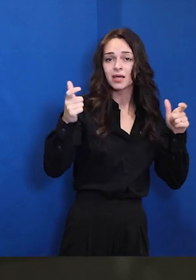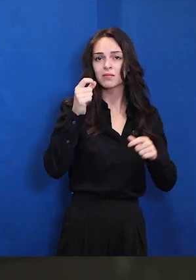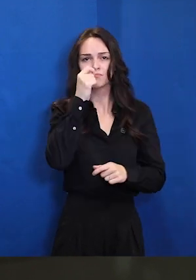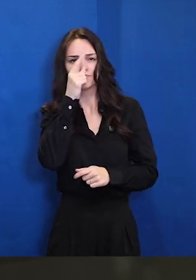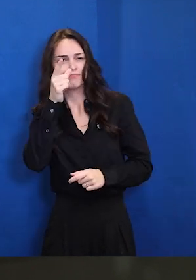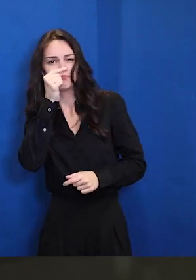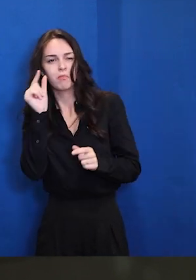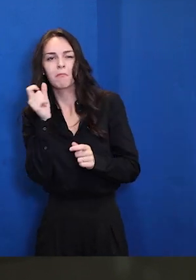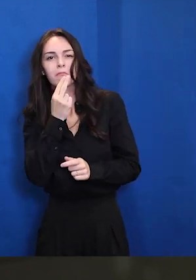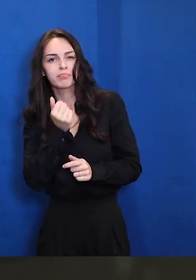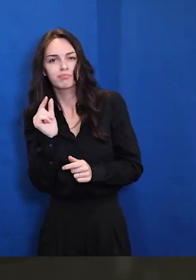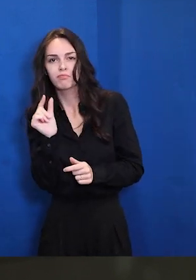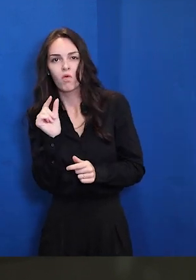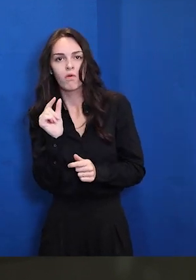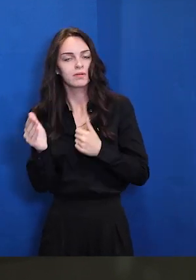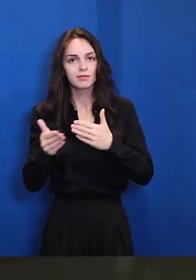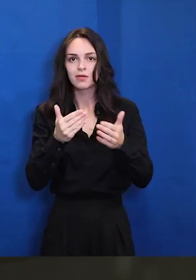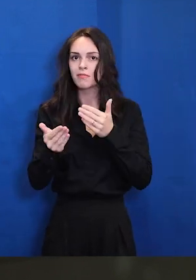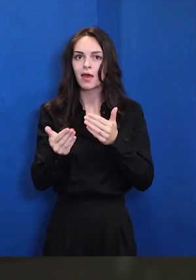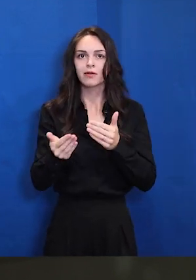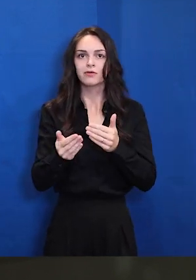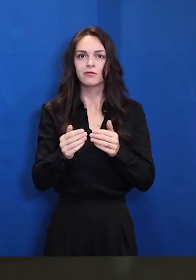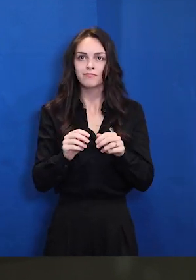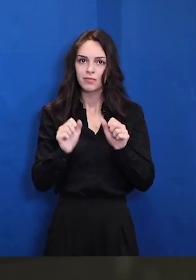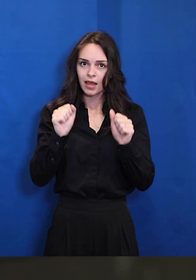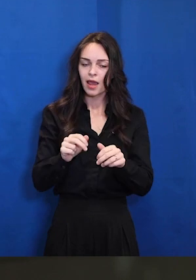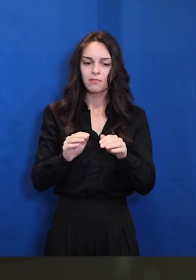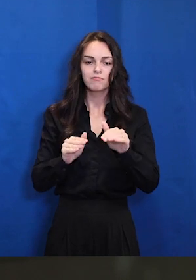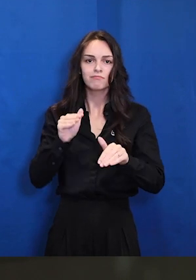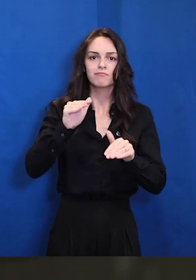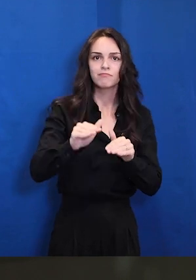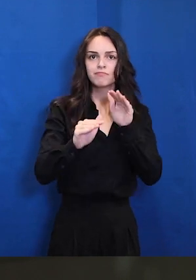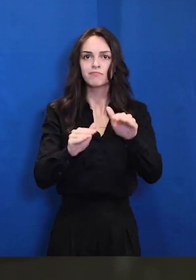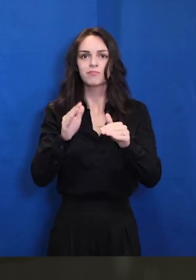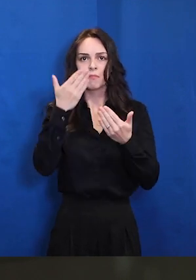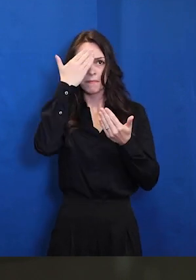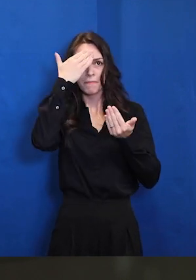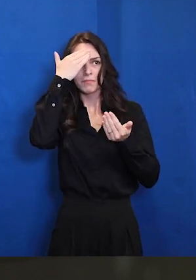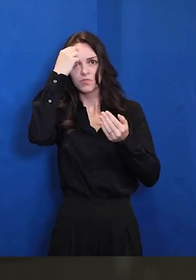every action you take towards that goal is one step closer to your version of the smart phone.